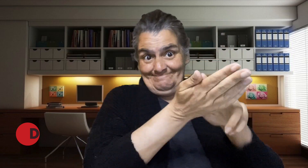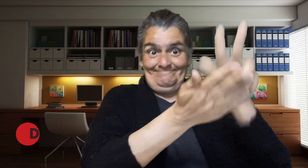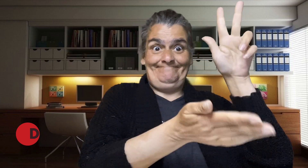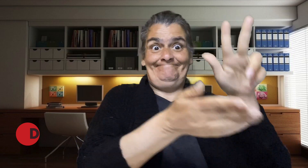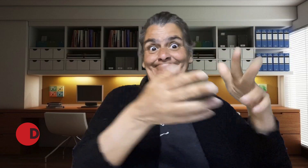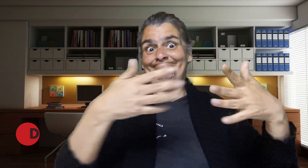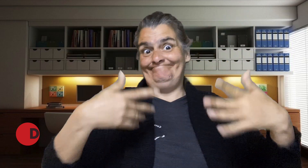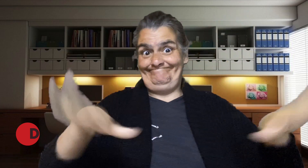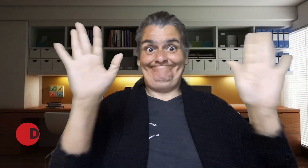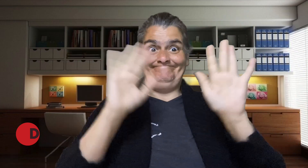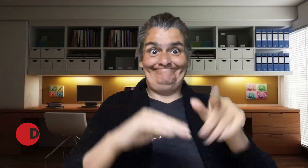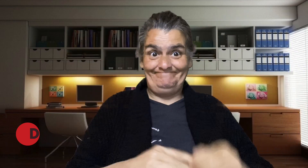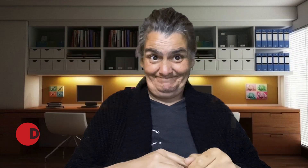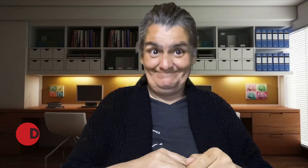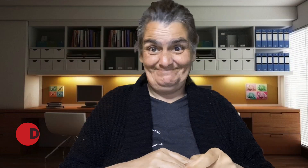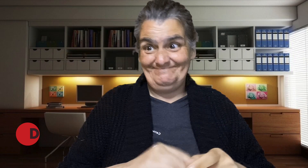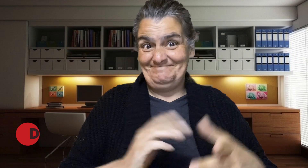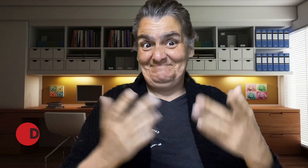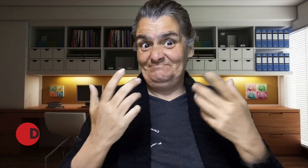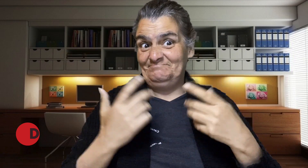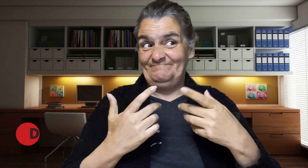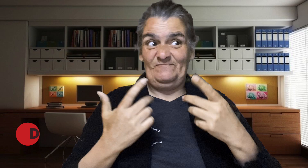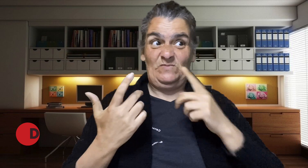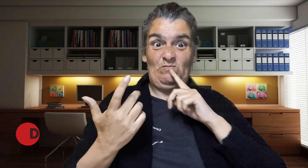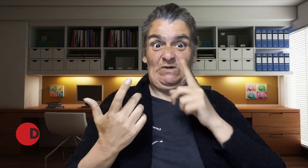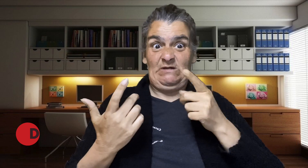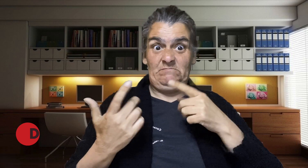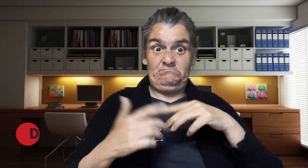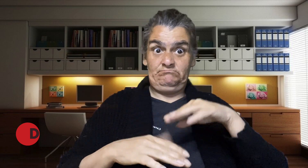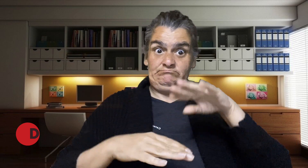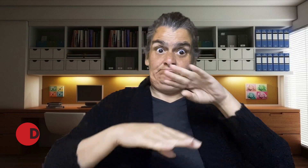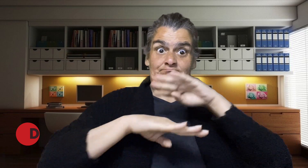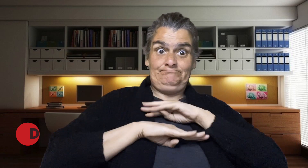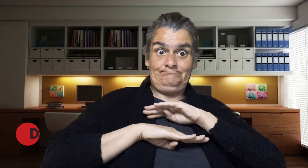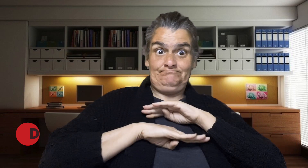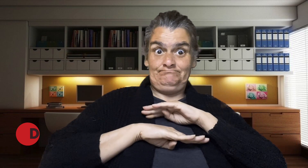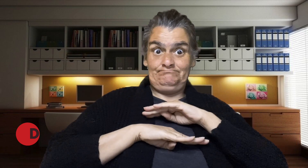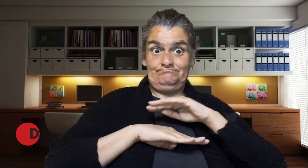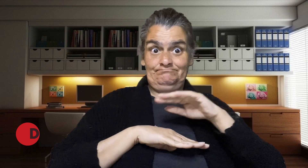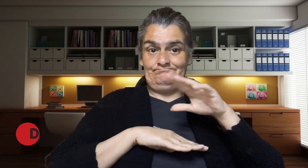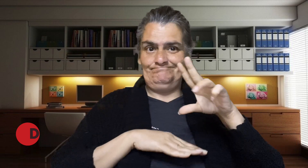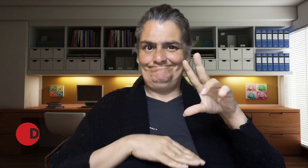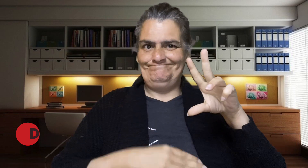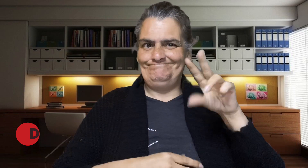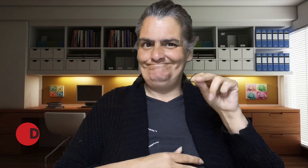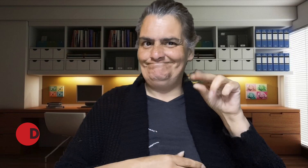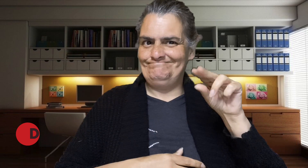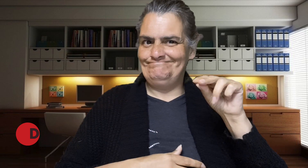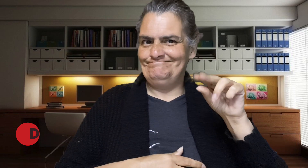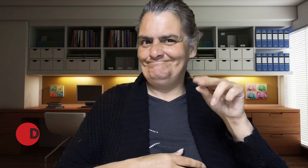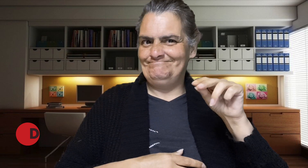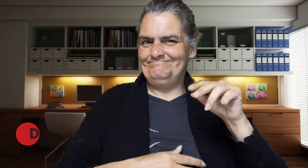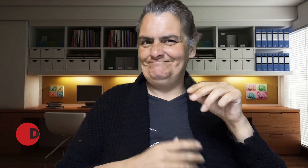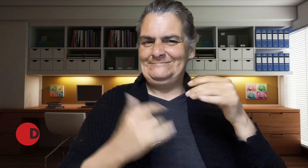to the Royal Assent to be signed. Really, are we satisfied? No.